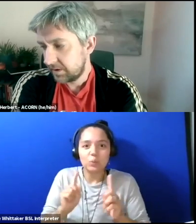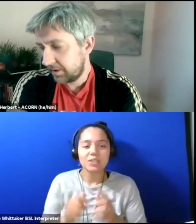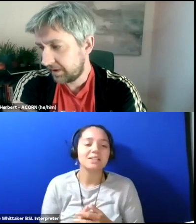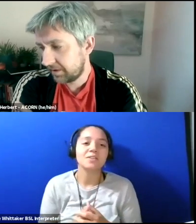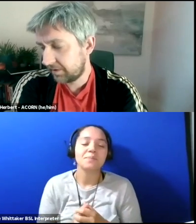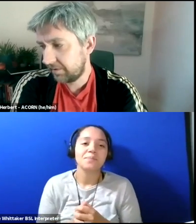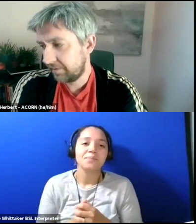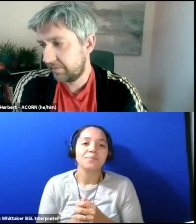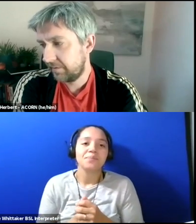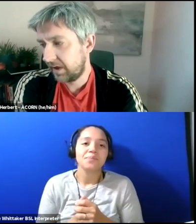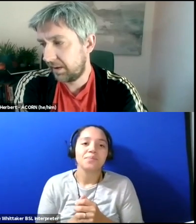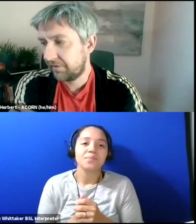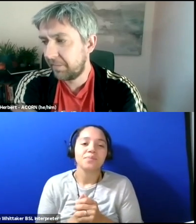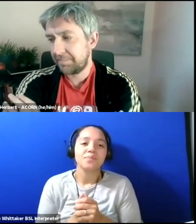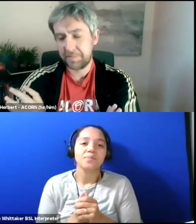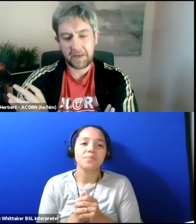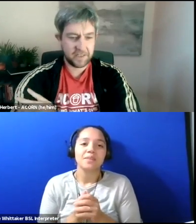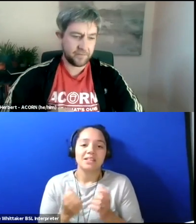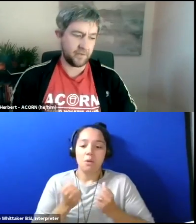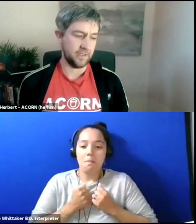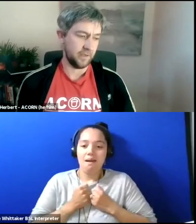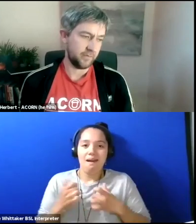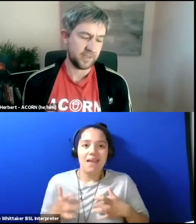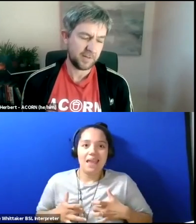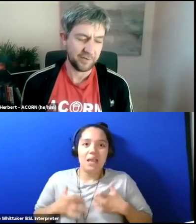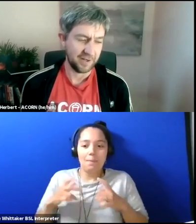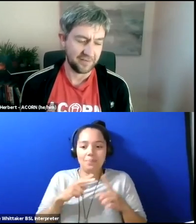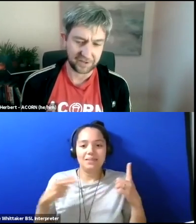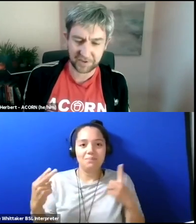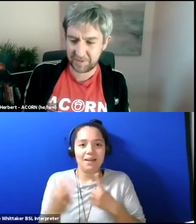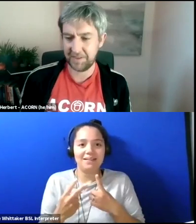So I think, I mean, from my perspective and I suppose really from ACORN's